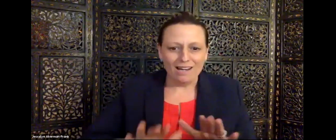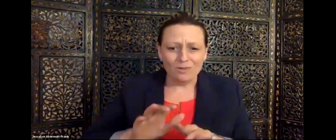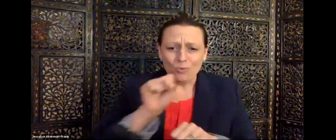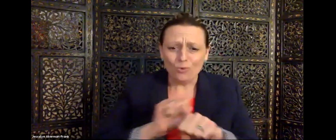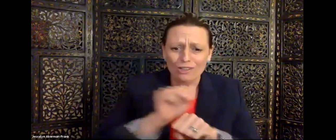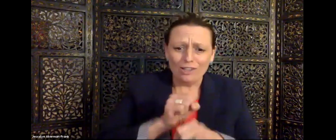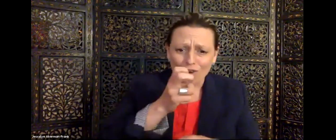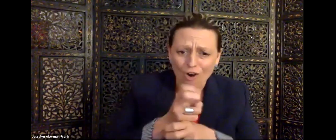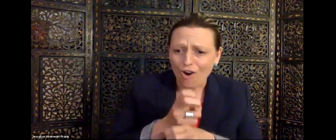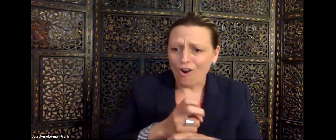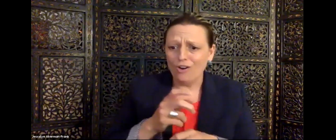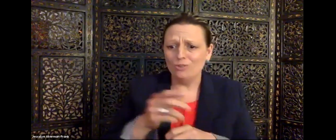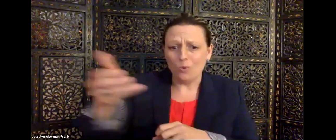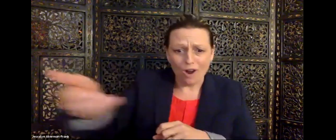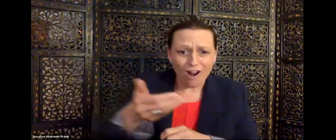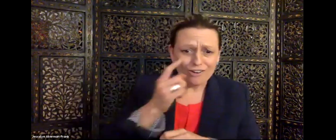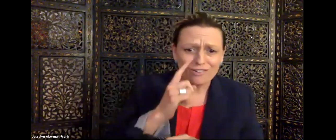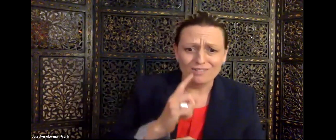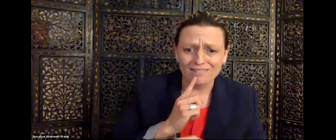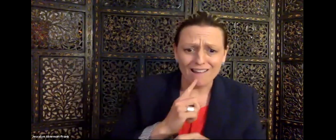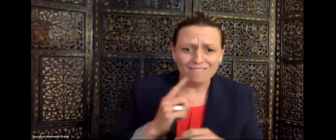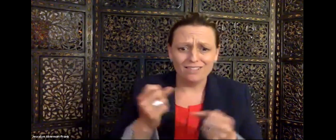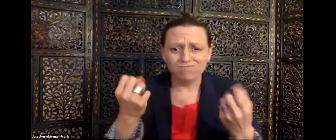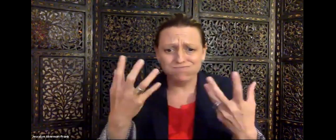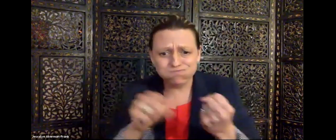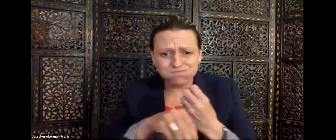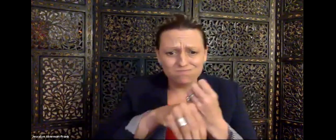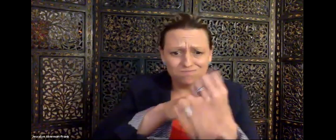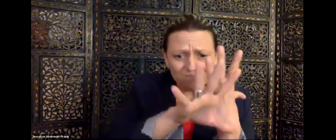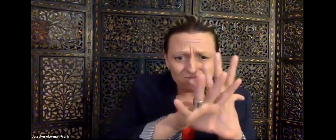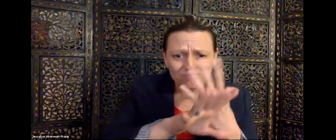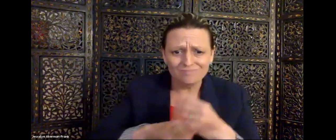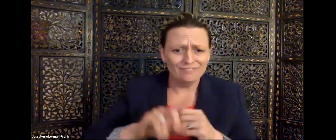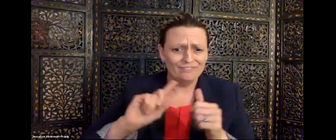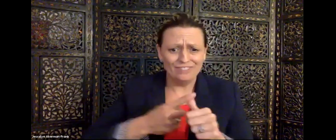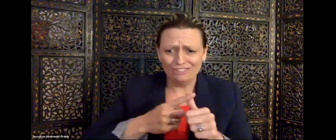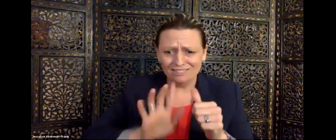And the office that has worked so hard to hire deaf for